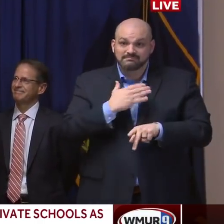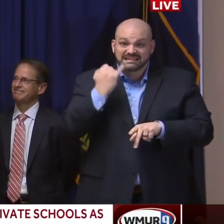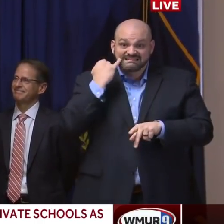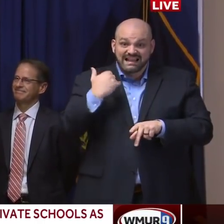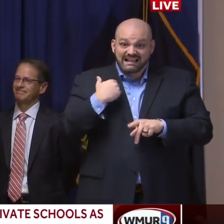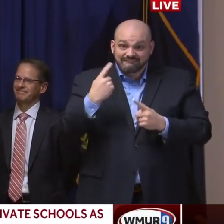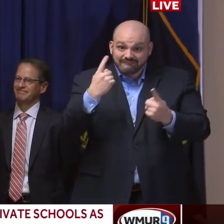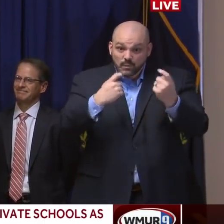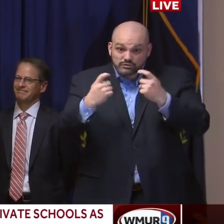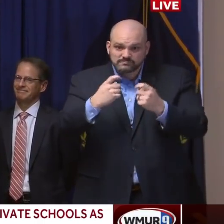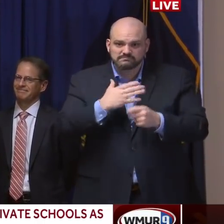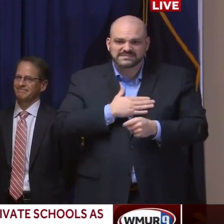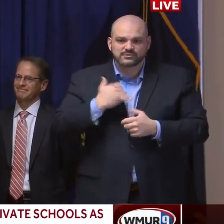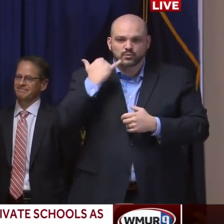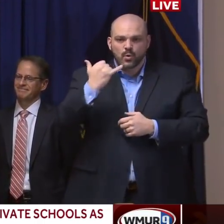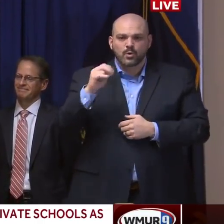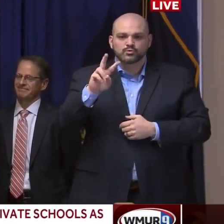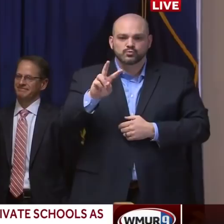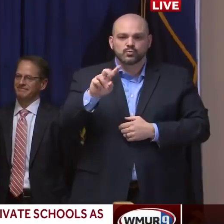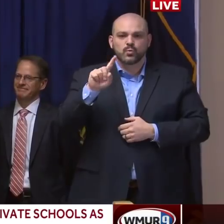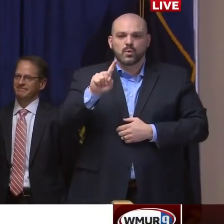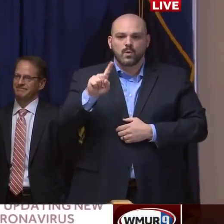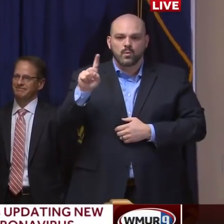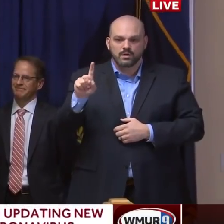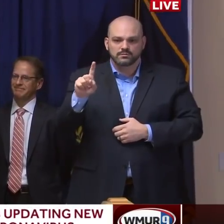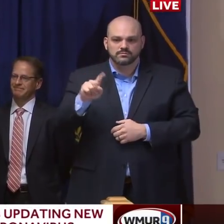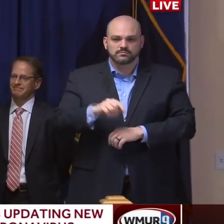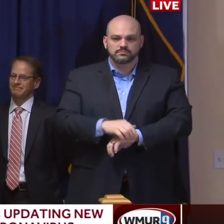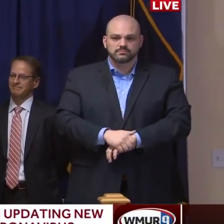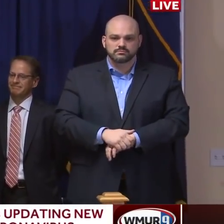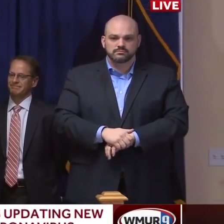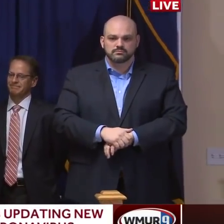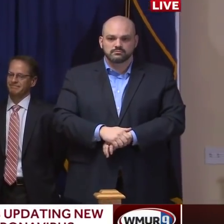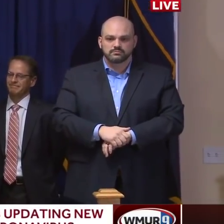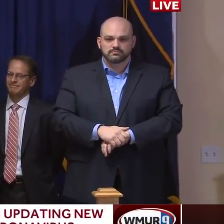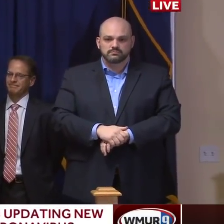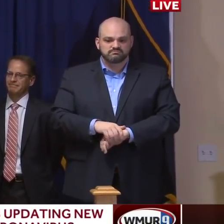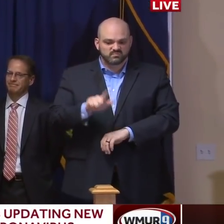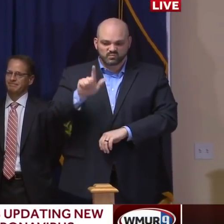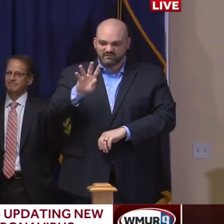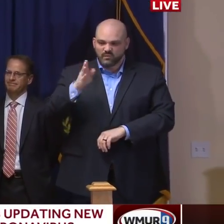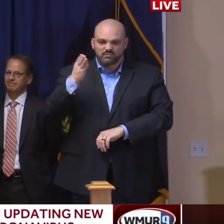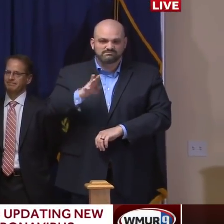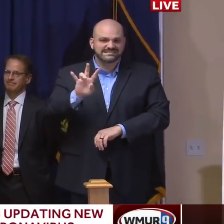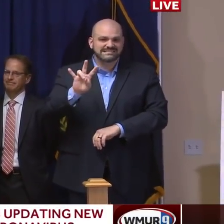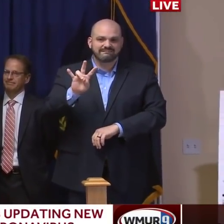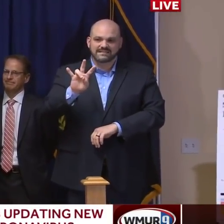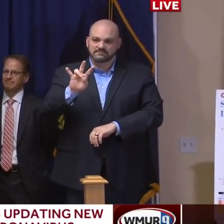WE ENCOURAGE EVERYONE IF YOU HAVE A QUESTION TO PLEASE CALL 211.